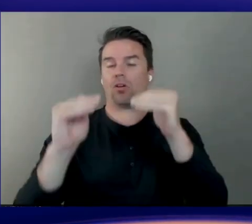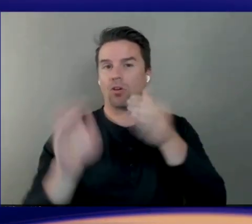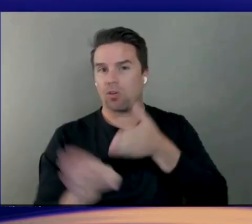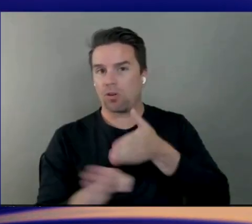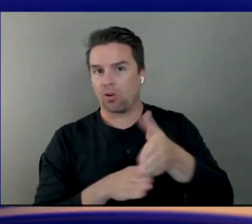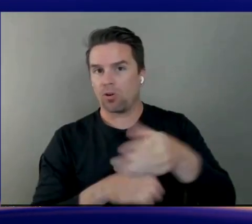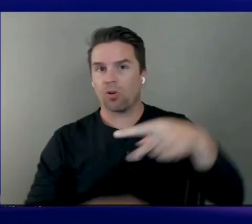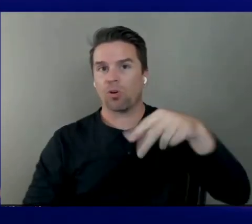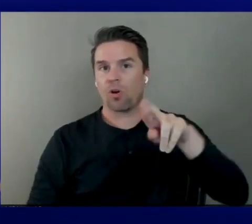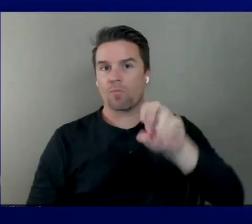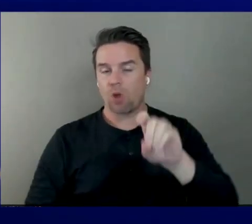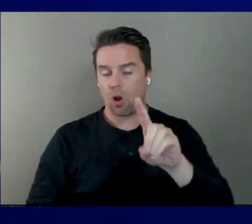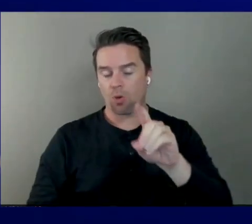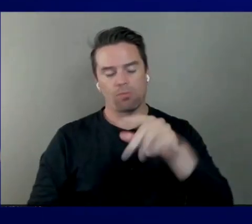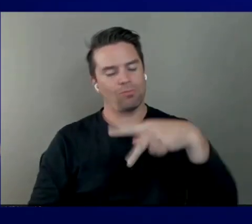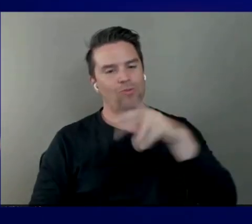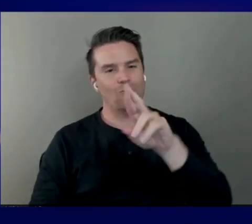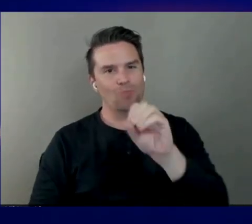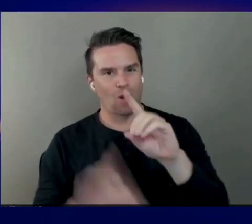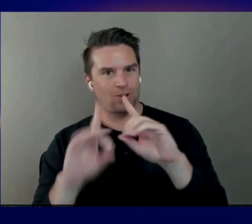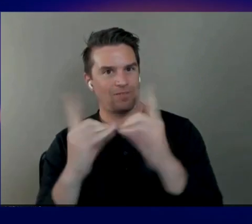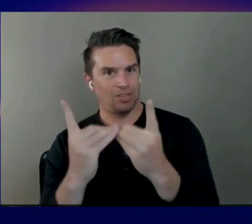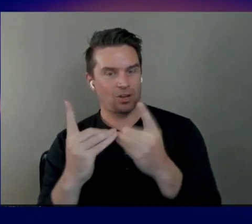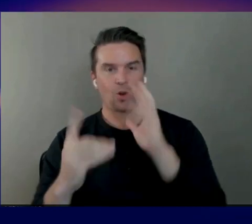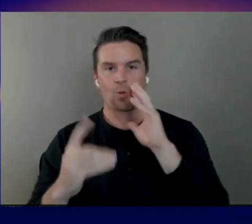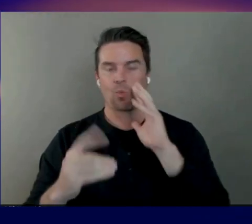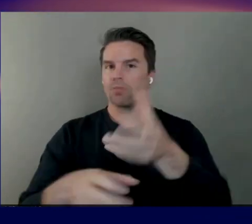they'll receive a pro welcome kit shipped to their door